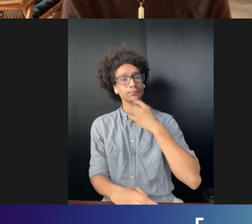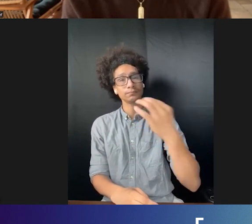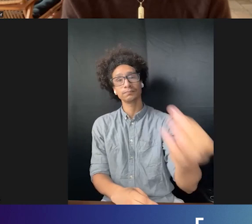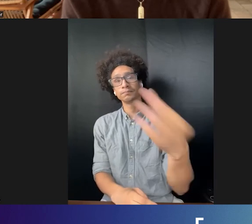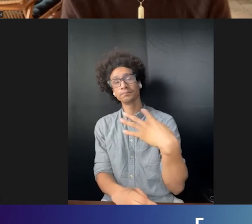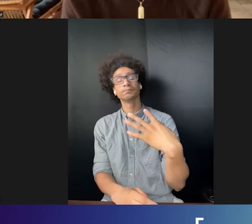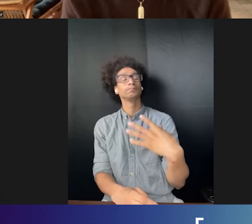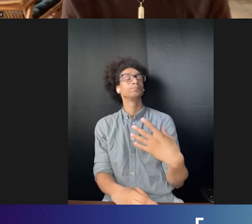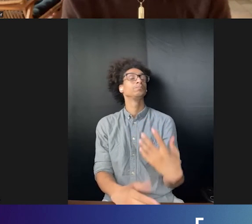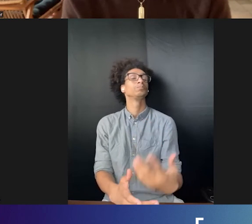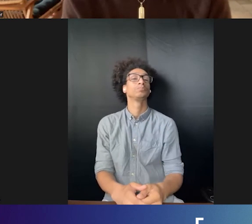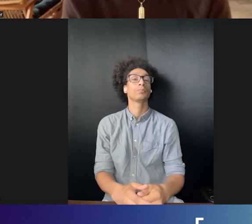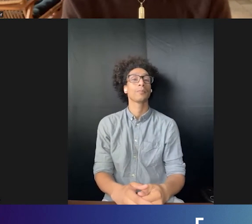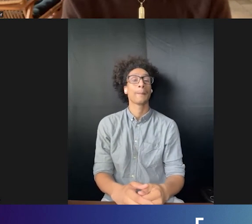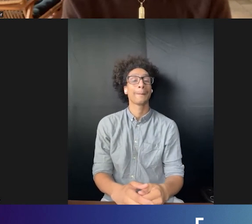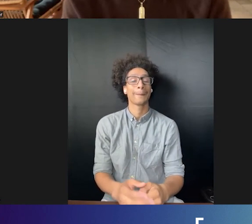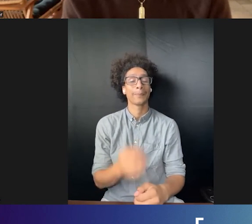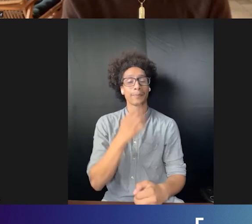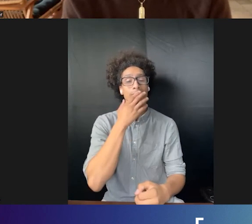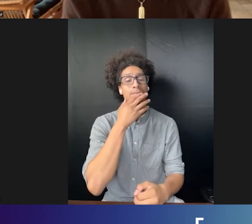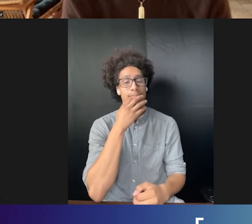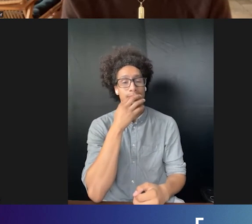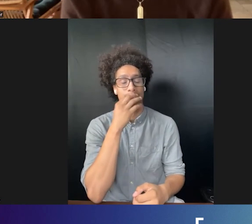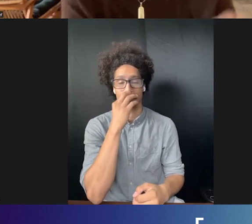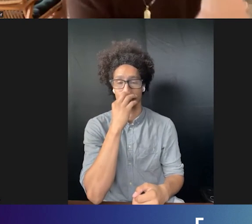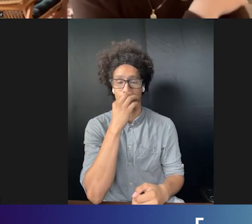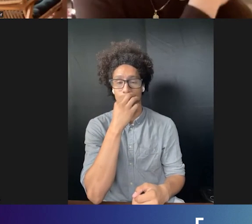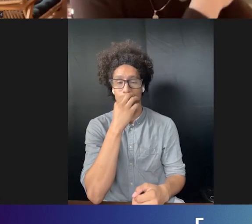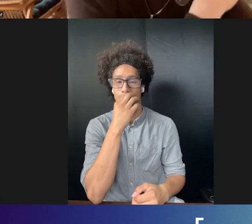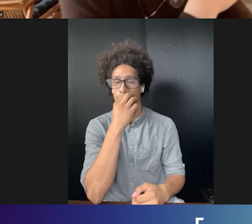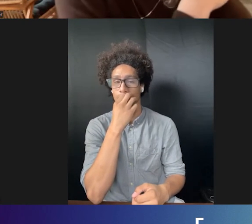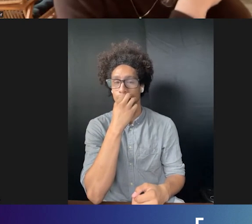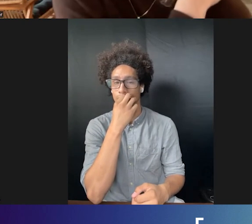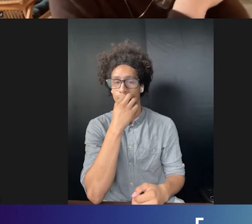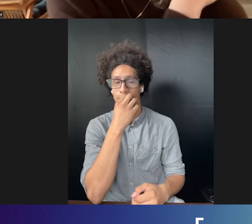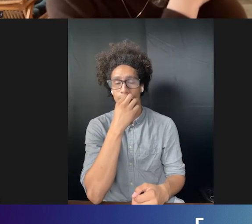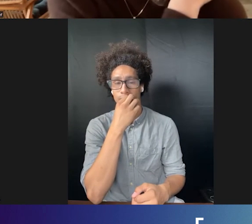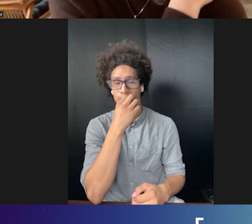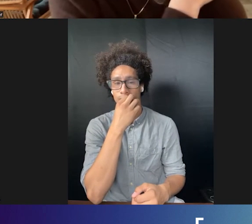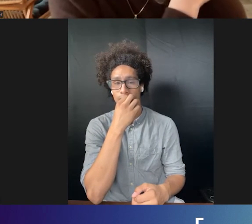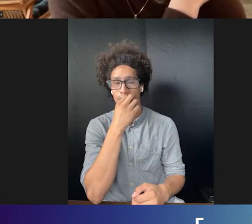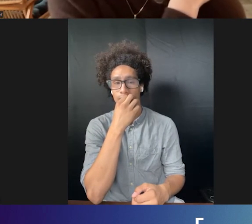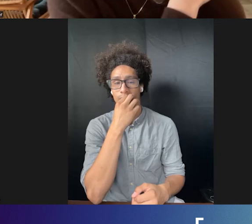to leave our audience with. I mean, maybe this is Pollyanna ish, but I do think that, you know,